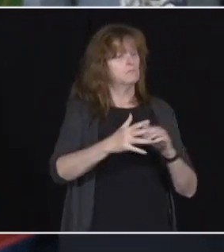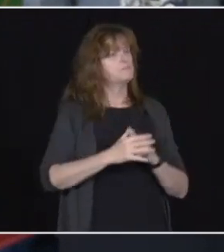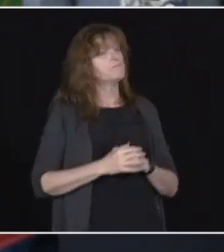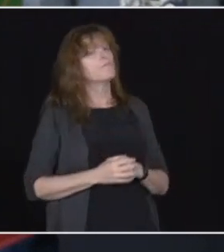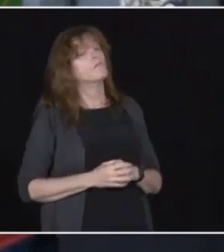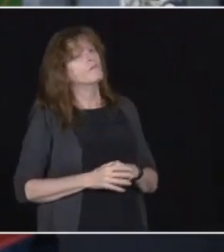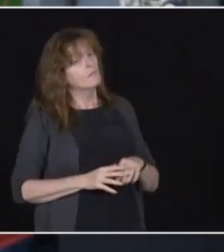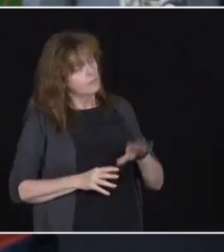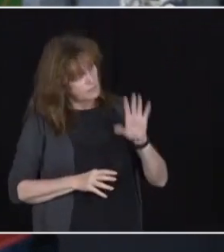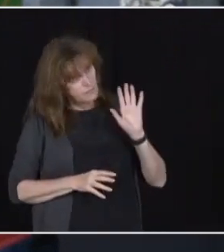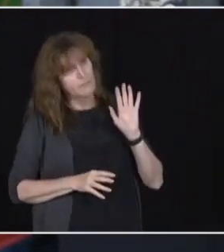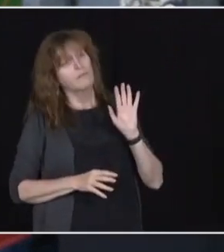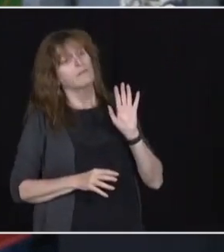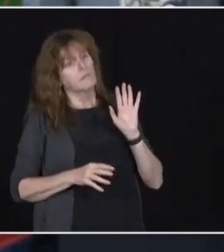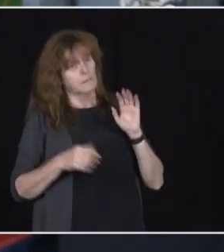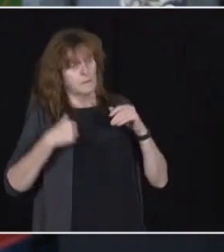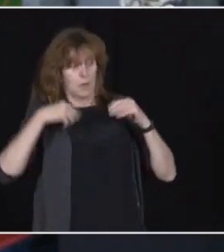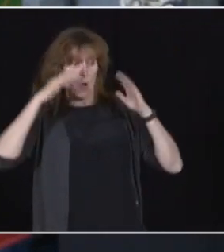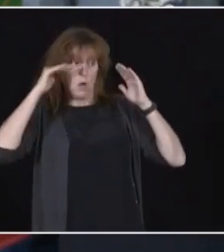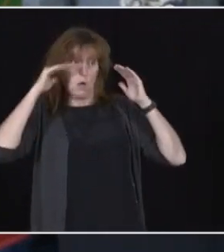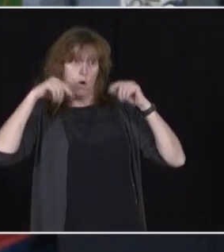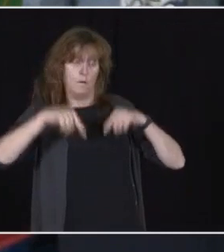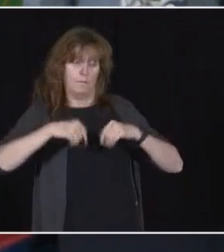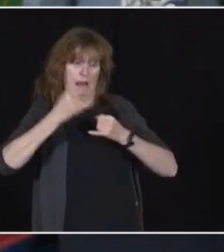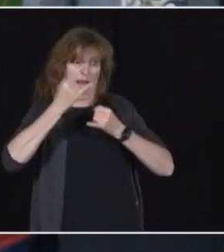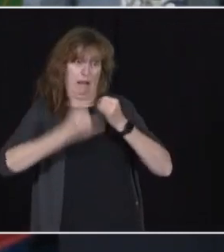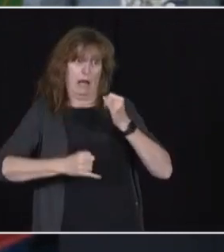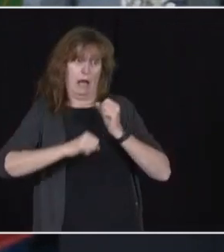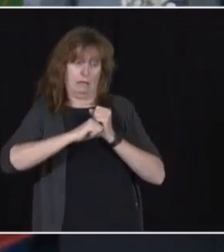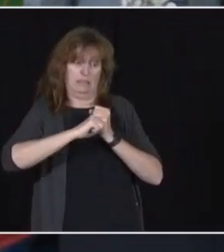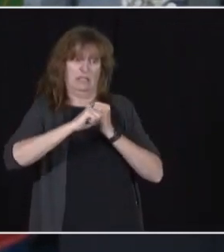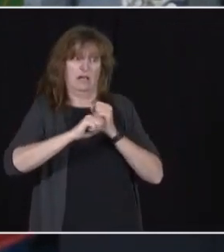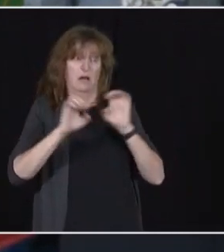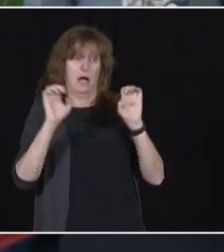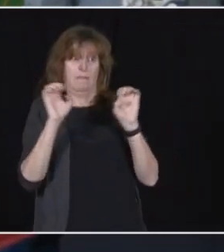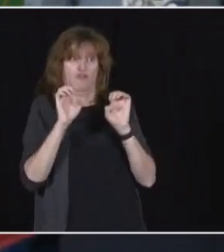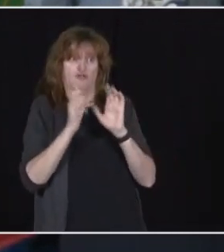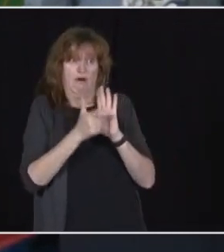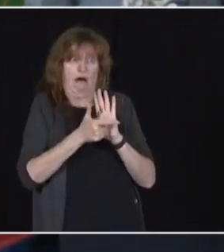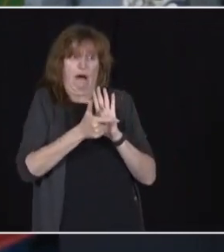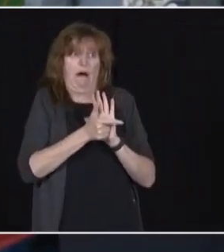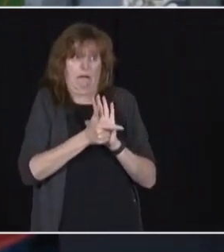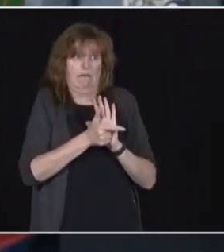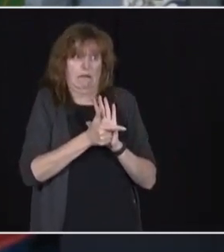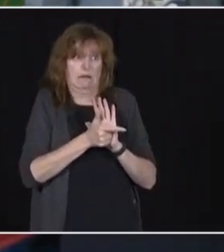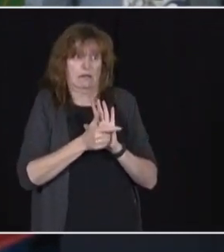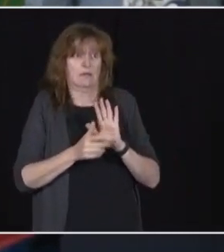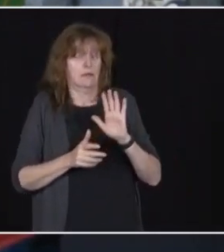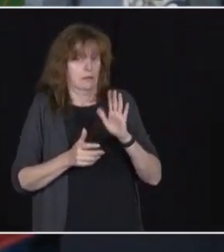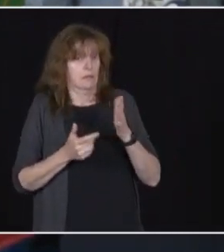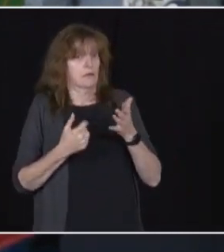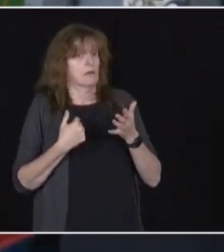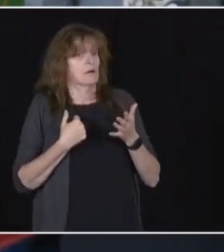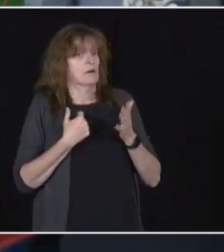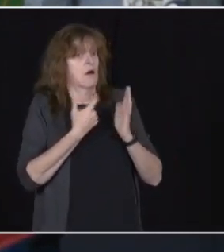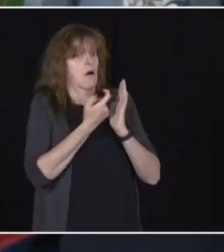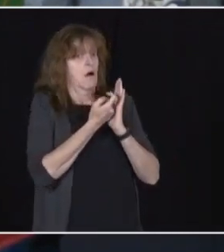How it works, and hopefully this'll be the last time. Anything we take off, any orders we take off,